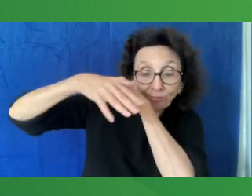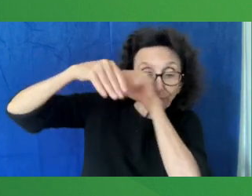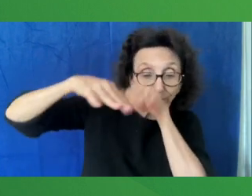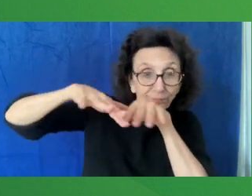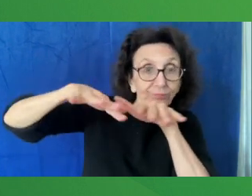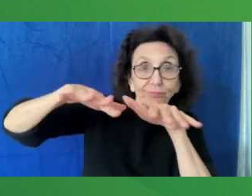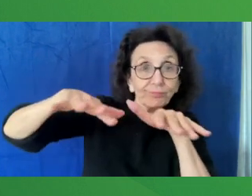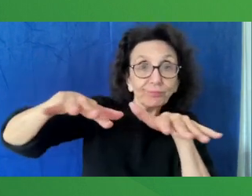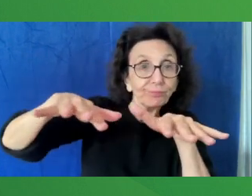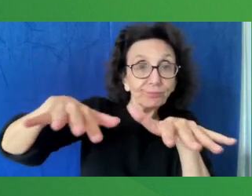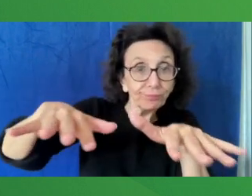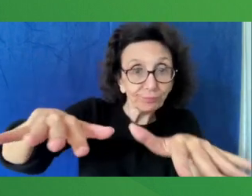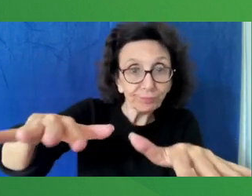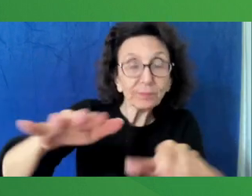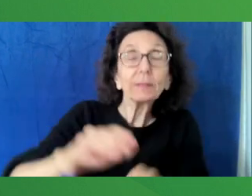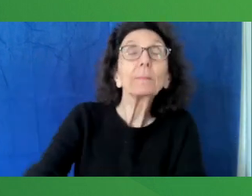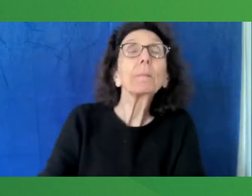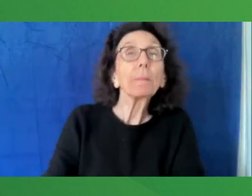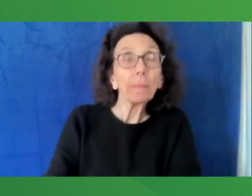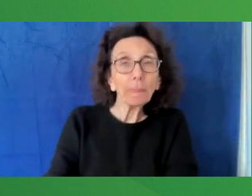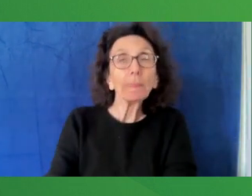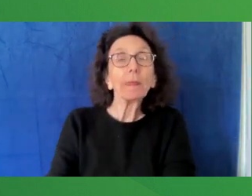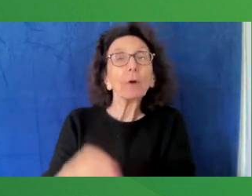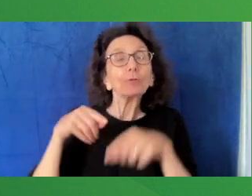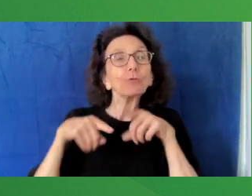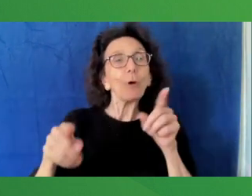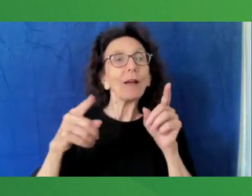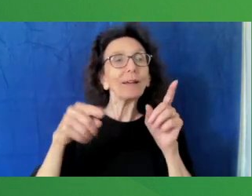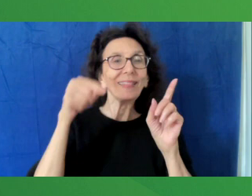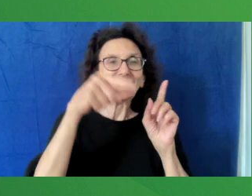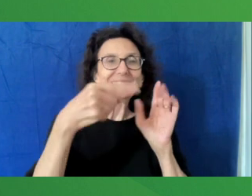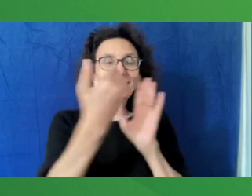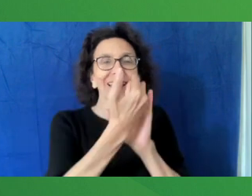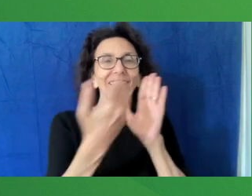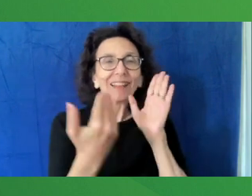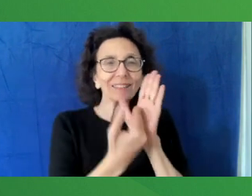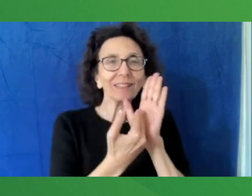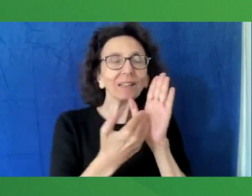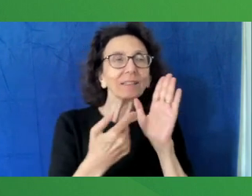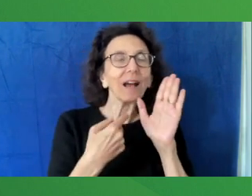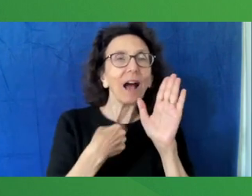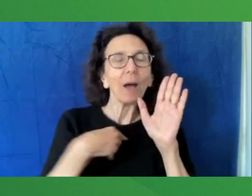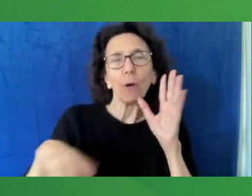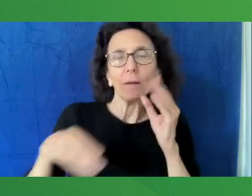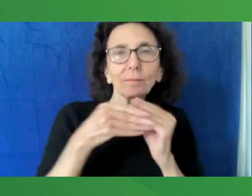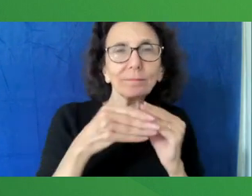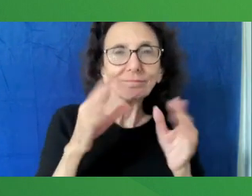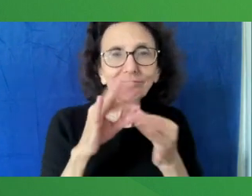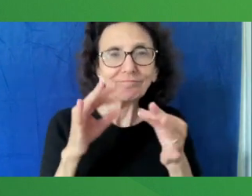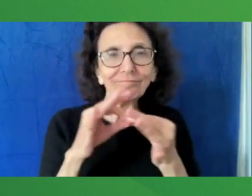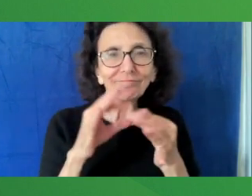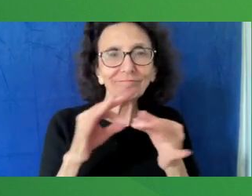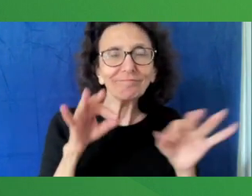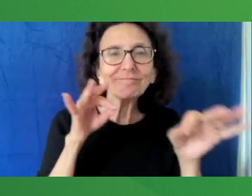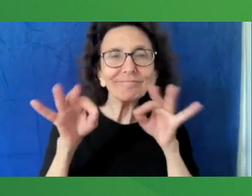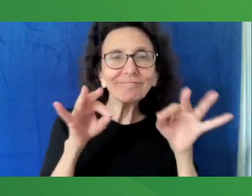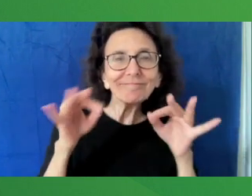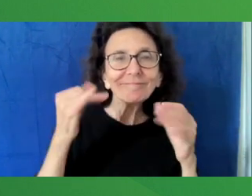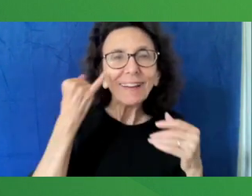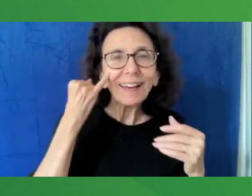And as we go through the lesson, I'll also give you some ideas about ways to make it